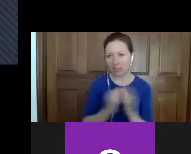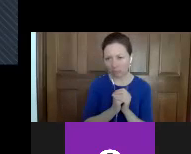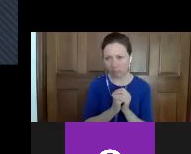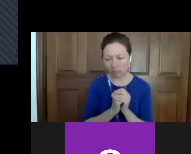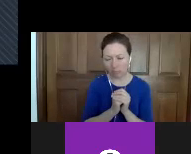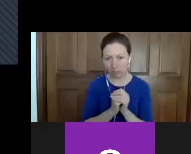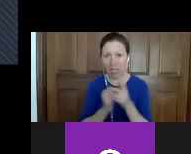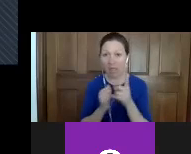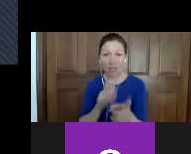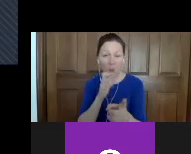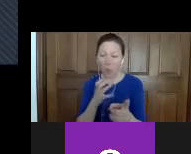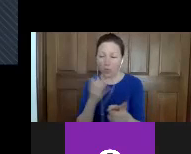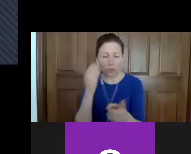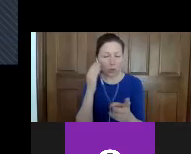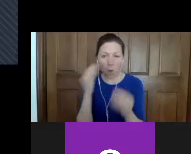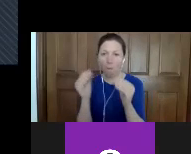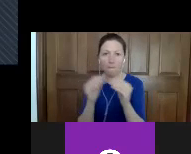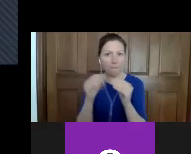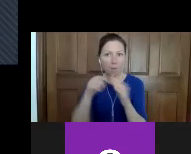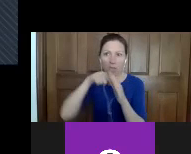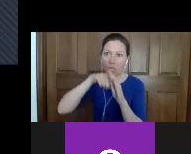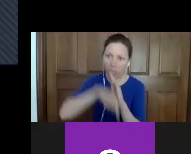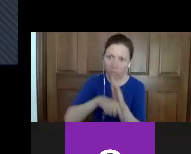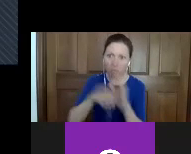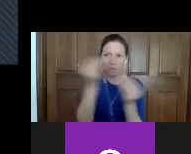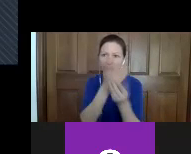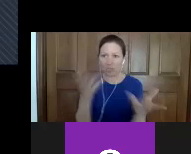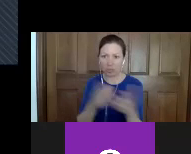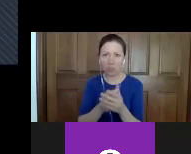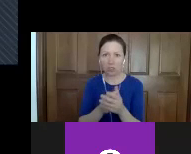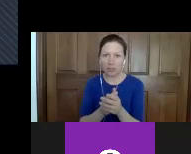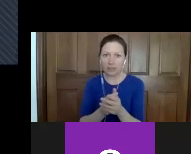know any more than that, so that's also something to keep in mind.